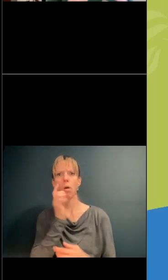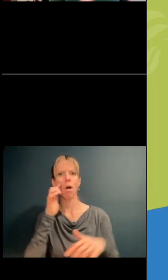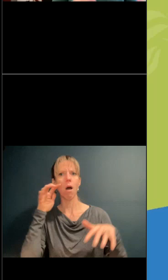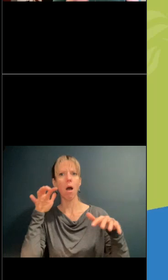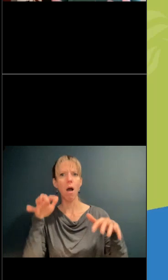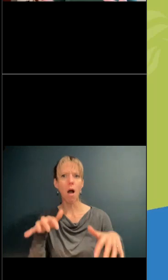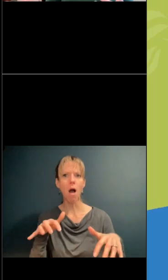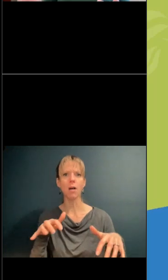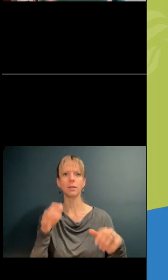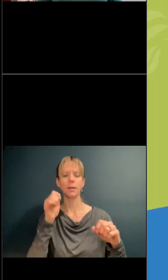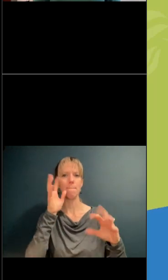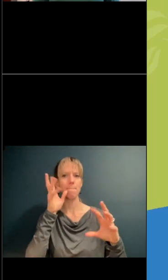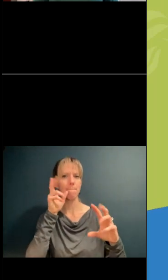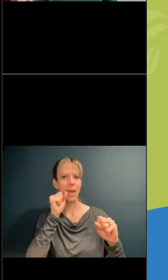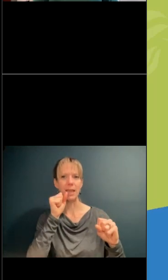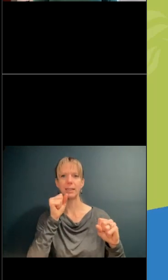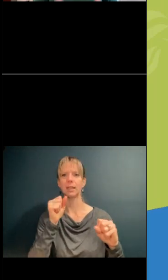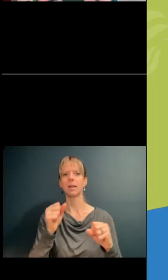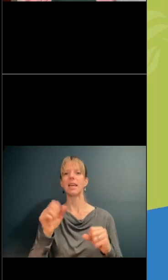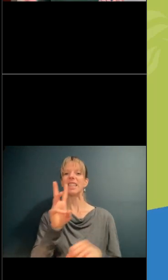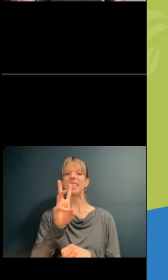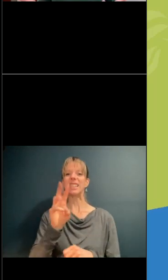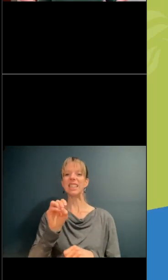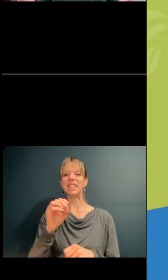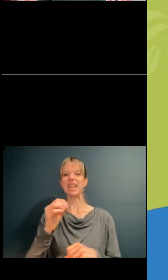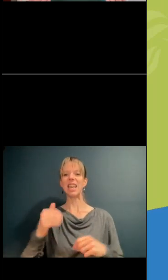60 young people with developmental disabilities got connected to jobs,